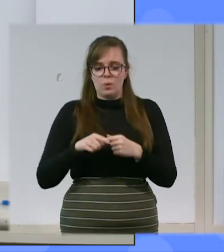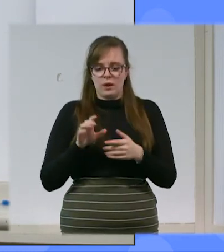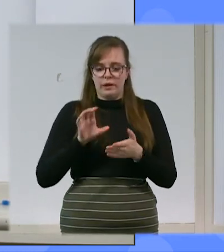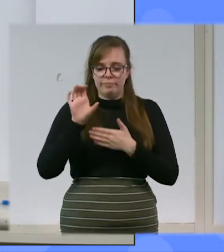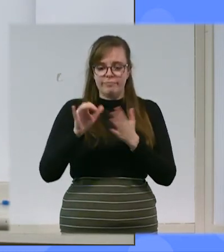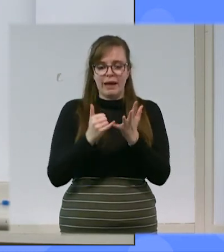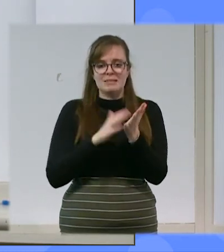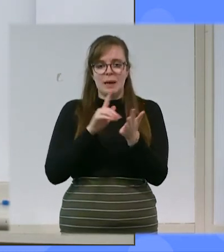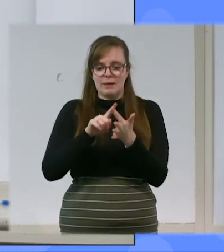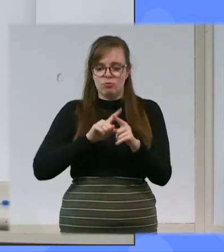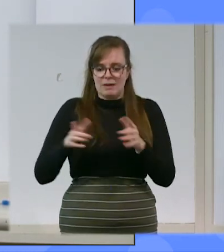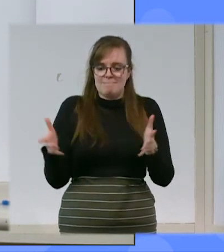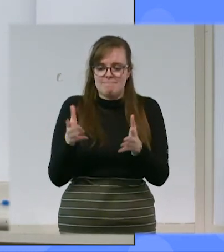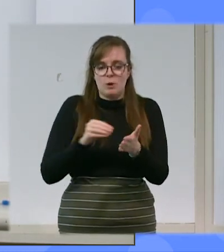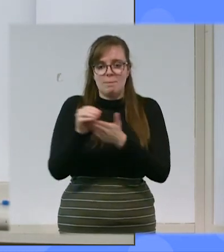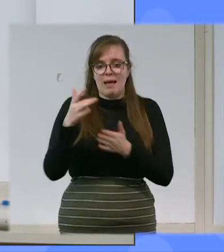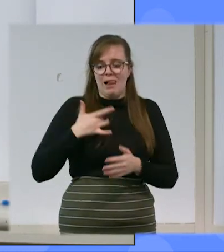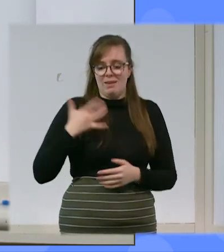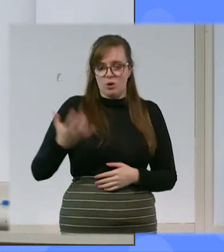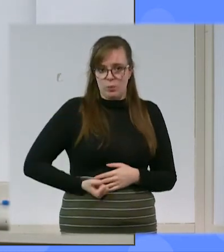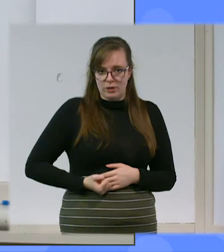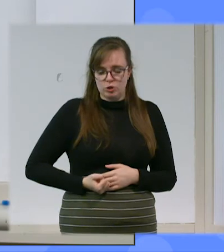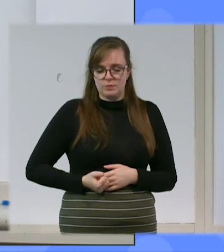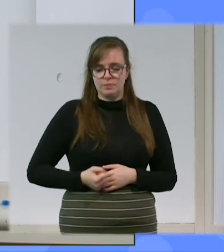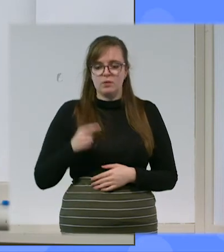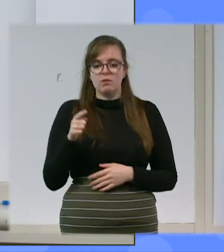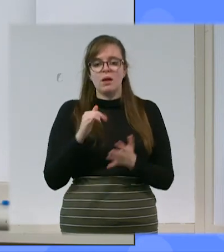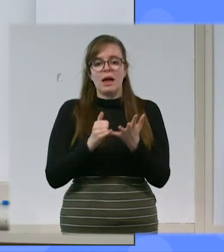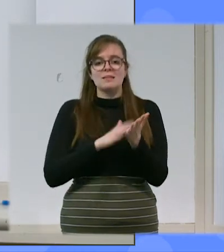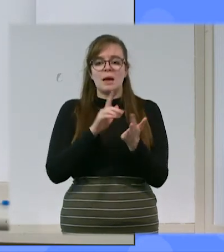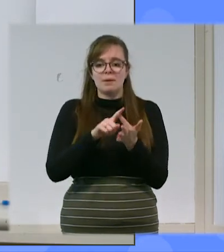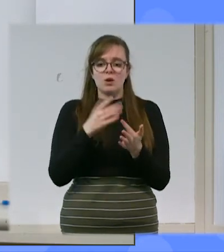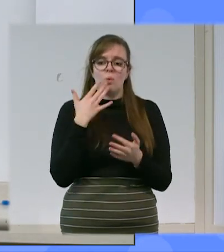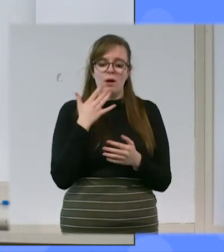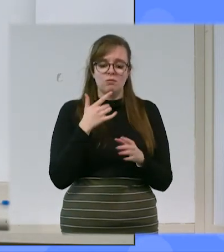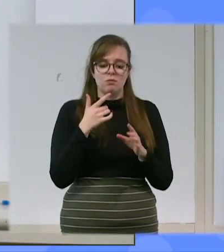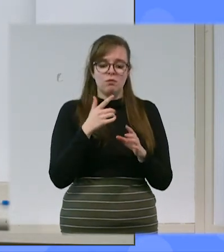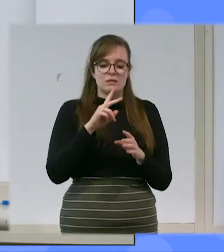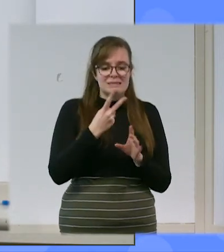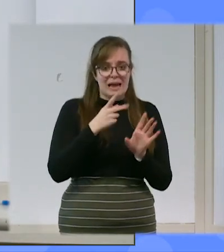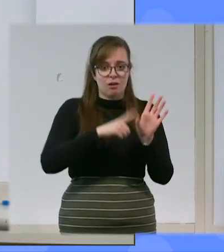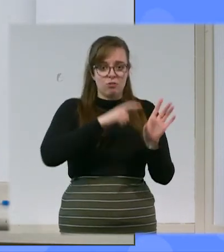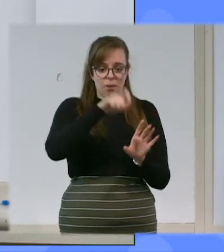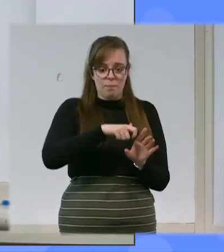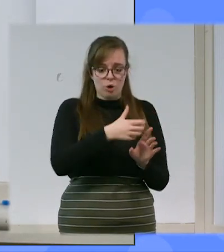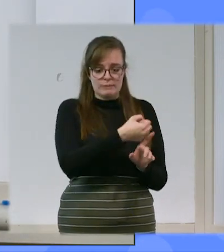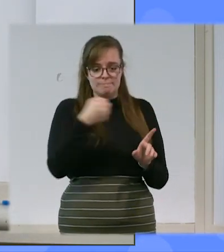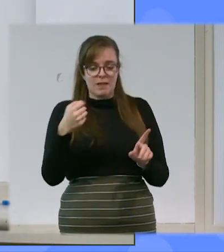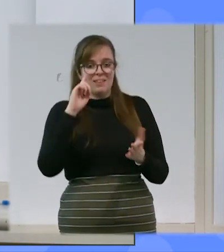over 90% of those SMEs when they came back to take a second young person decided to pay a living wage themselves because they could see the barrier